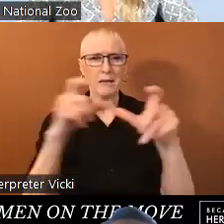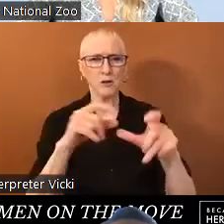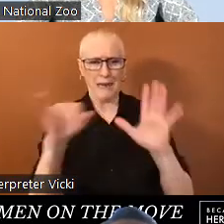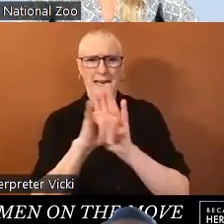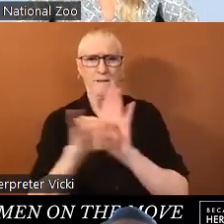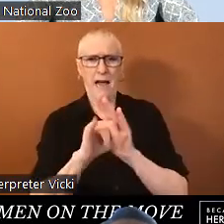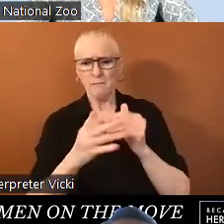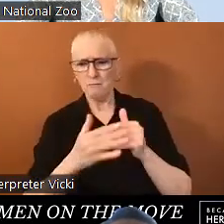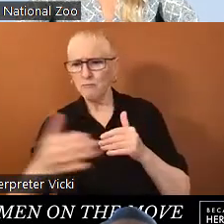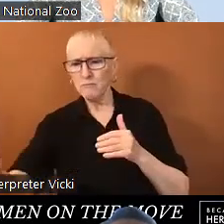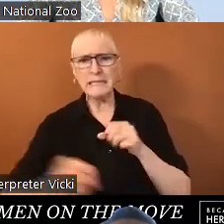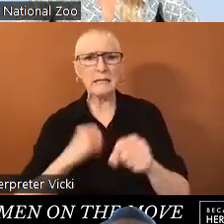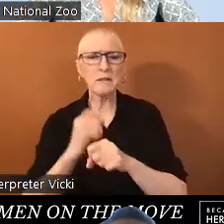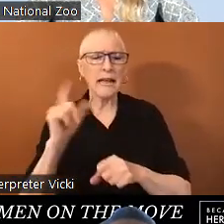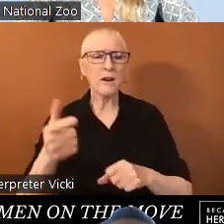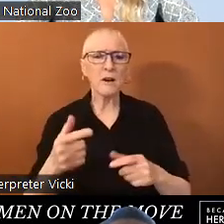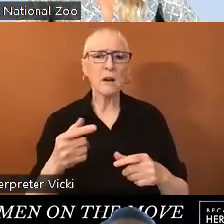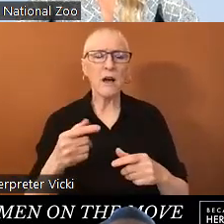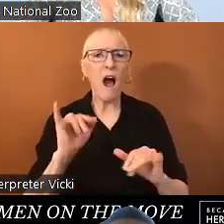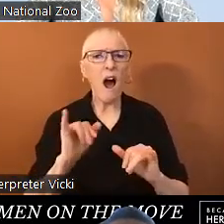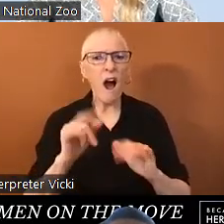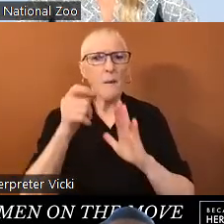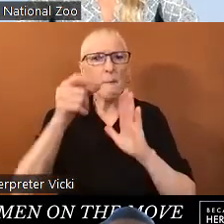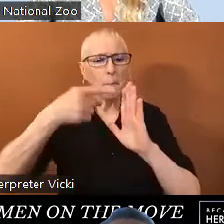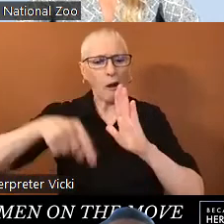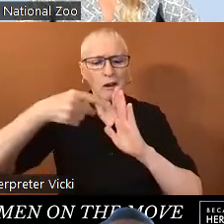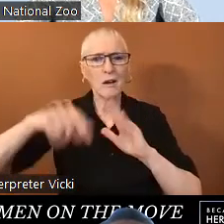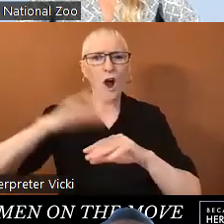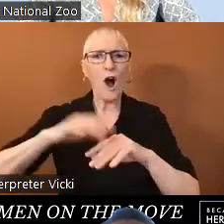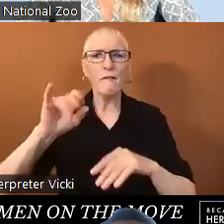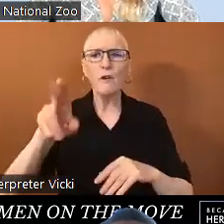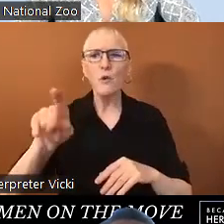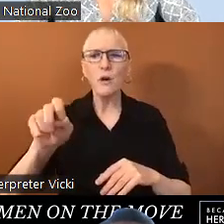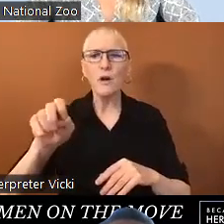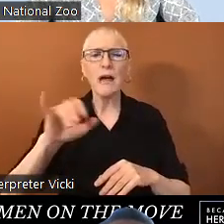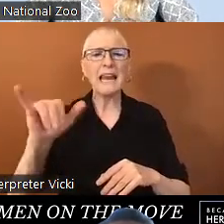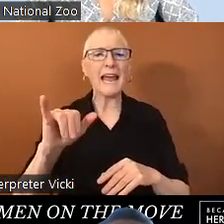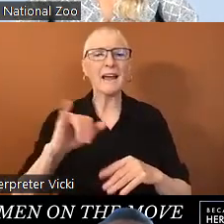it's the markings on their flukes, or their tail, can be like a fingerprint. You also mentioned a